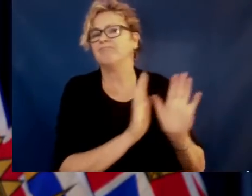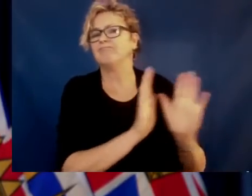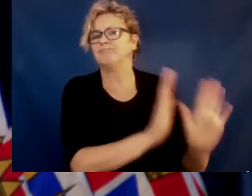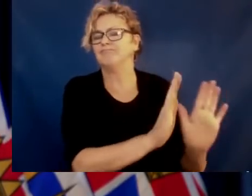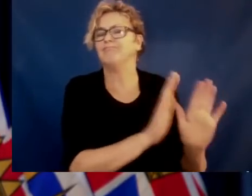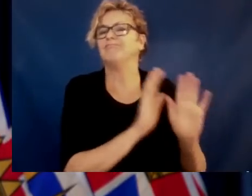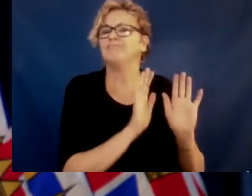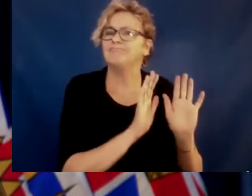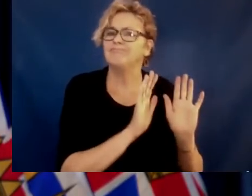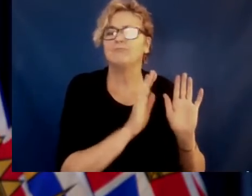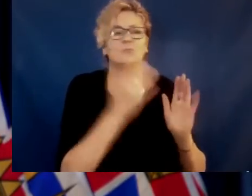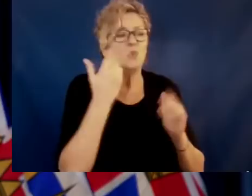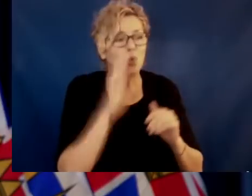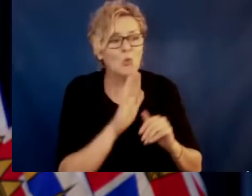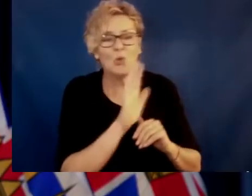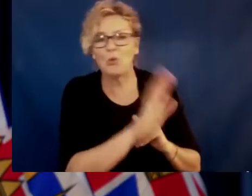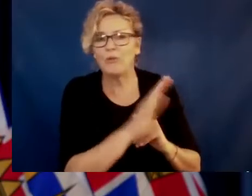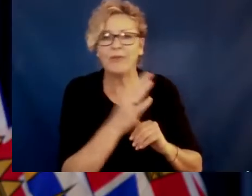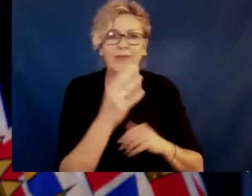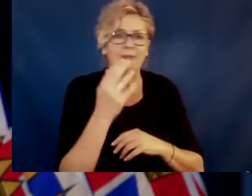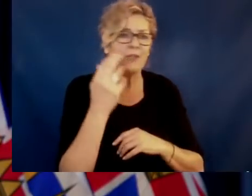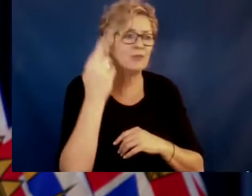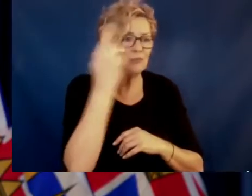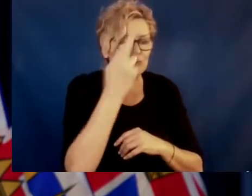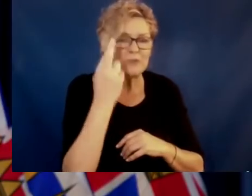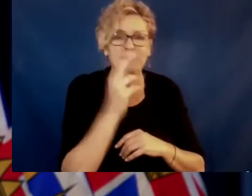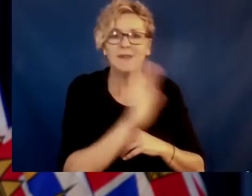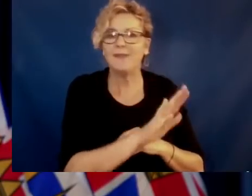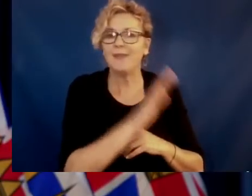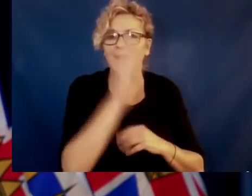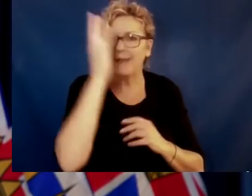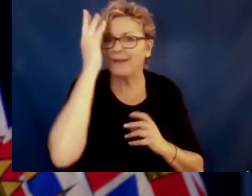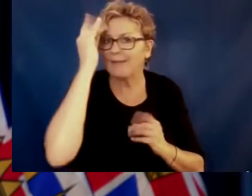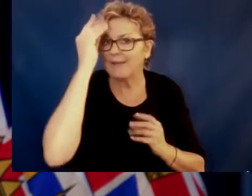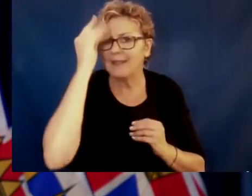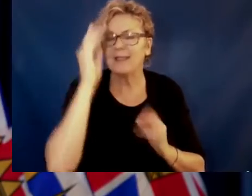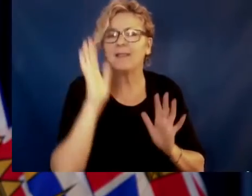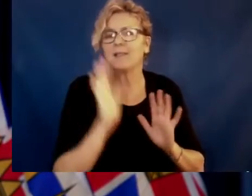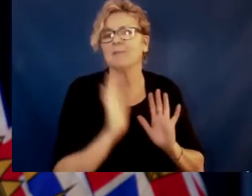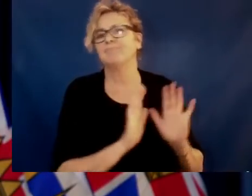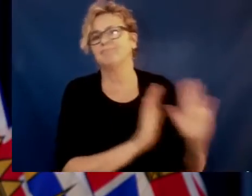Dawson creek mirror. Thanks for taking my question, Dr Dr Henry Henry.